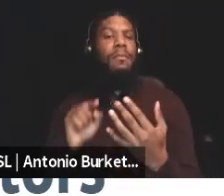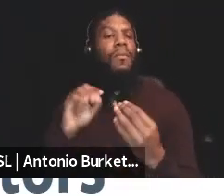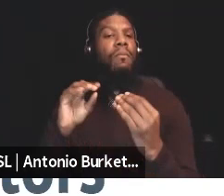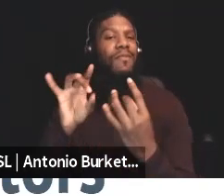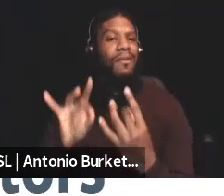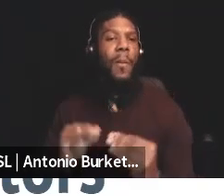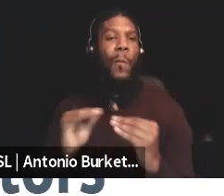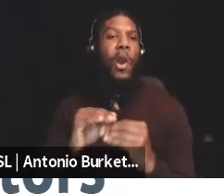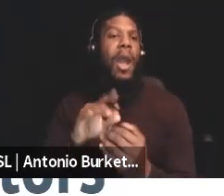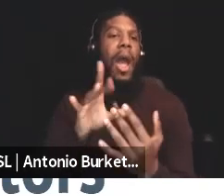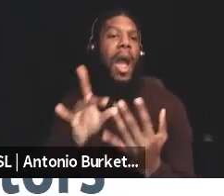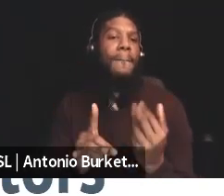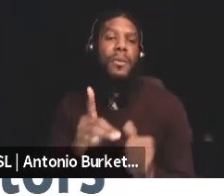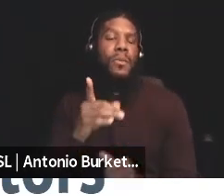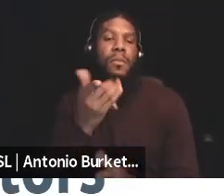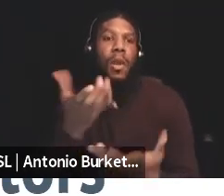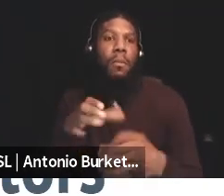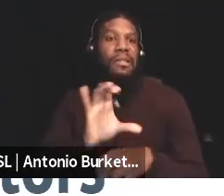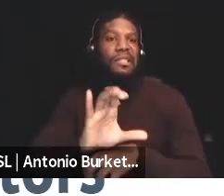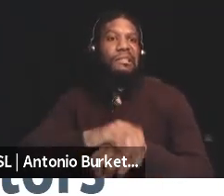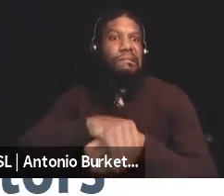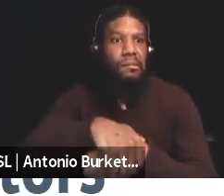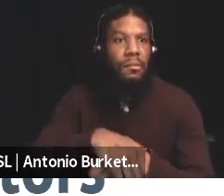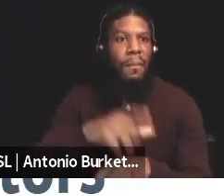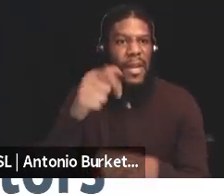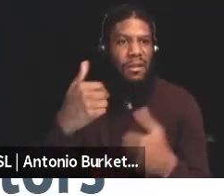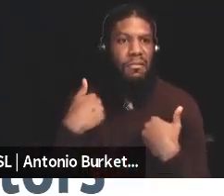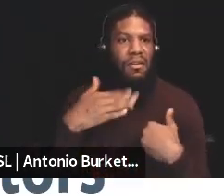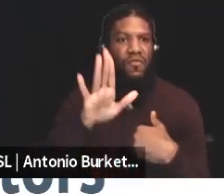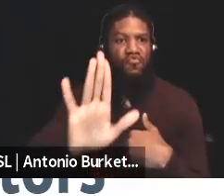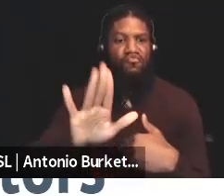we don't want to force tutors to have their ePortfolios critiqued by their supervisors,